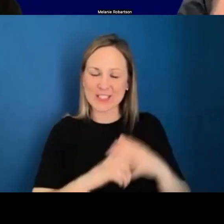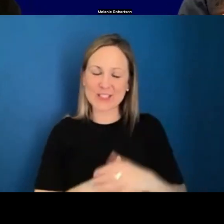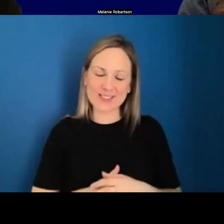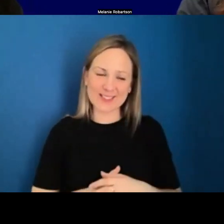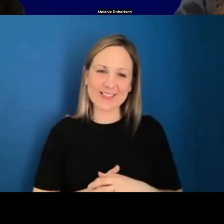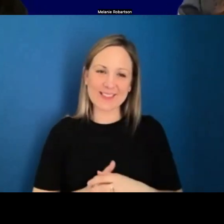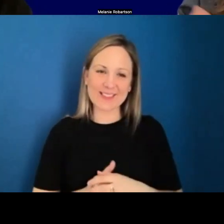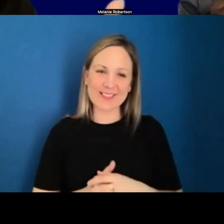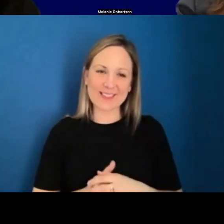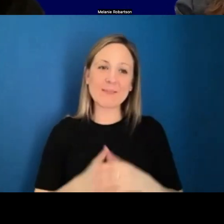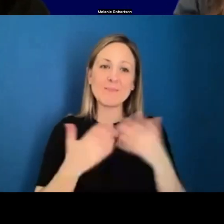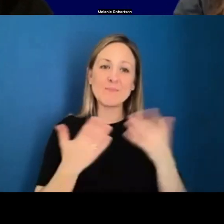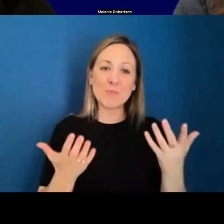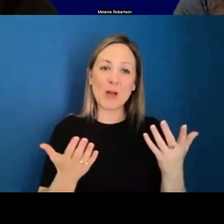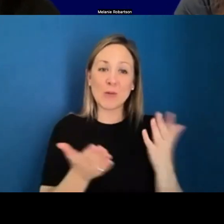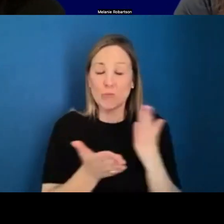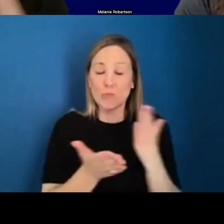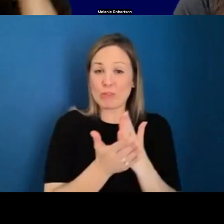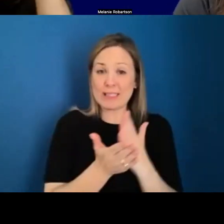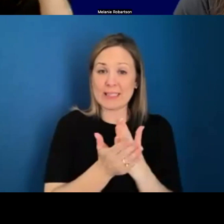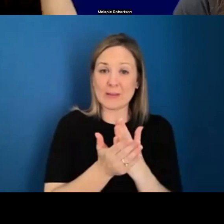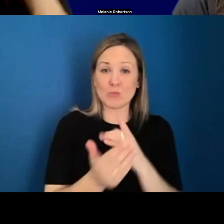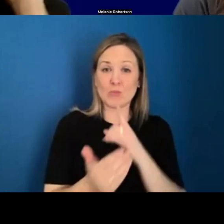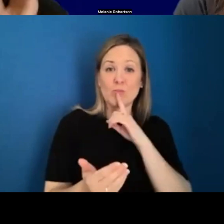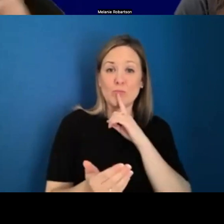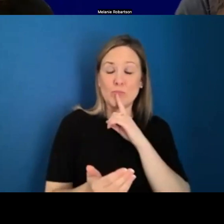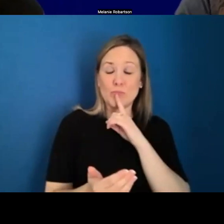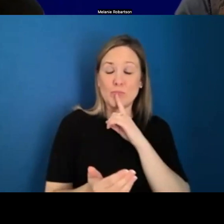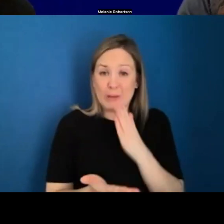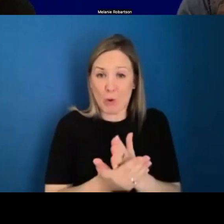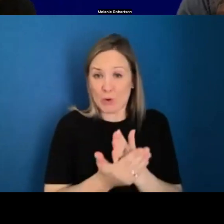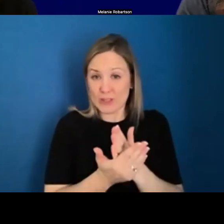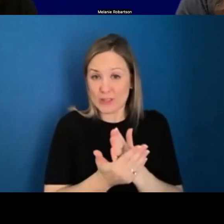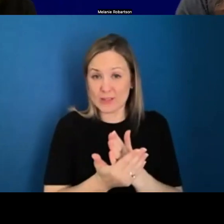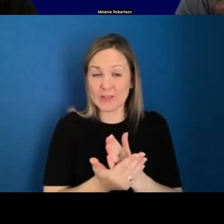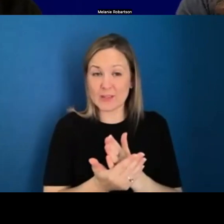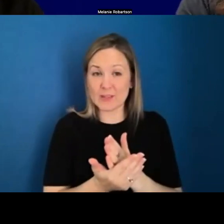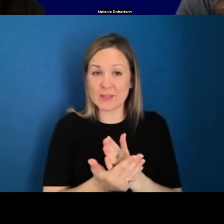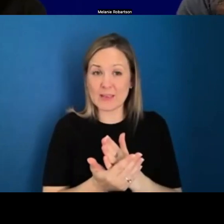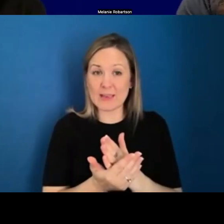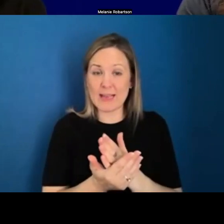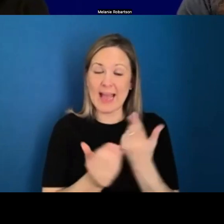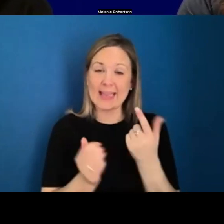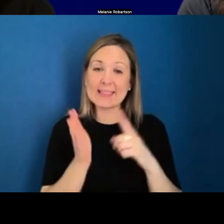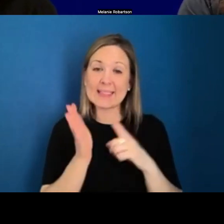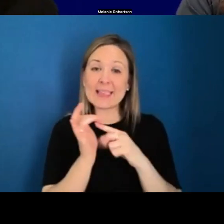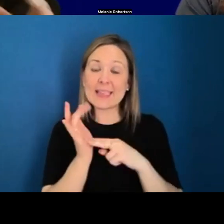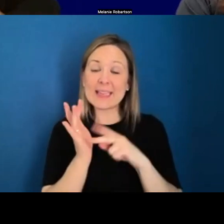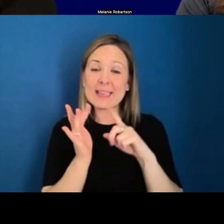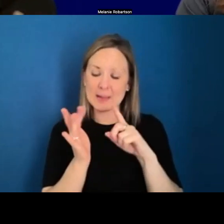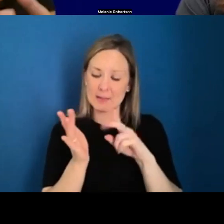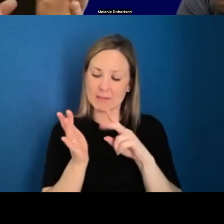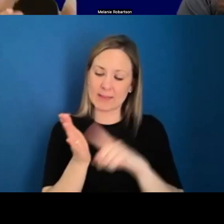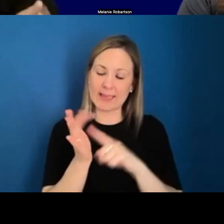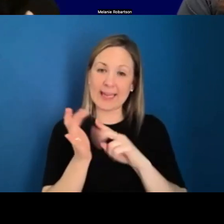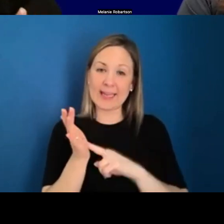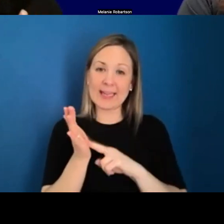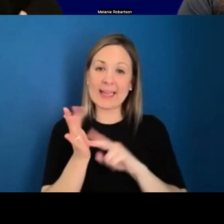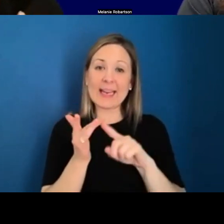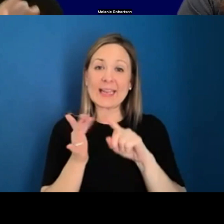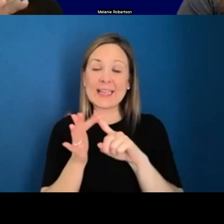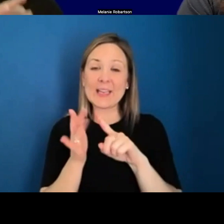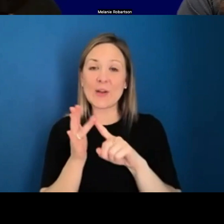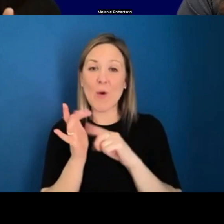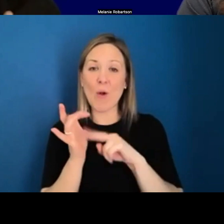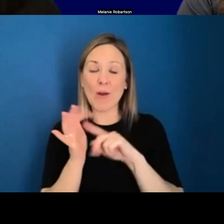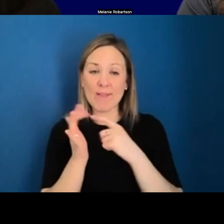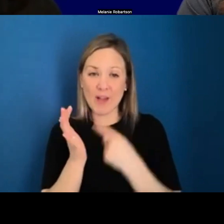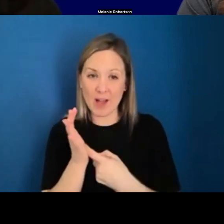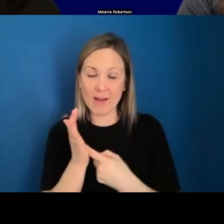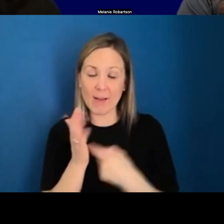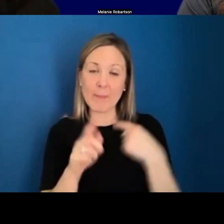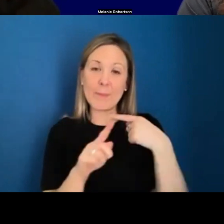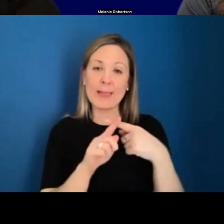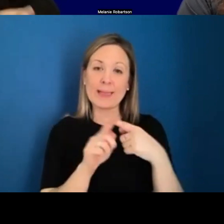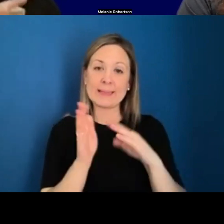To be honest and to give credit to Linni Oliver, in the situation of Ms X, Linni was the